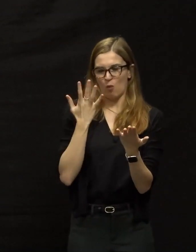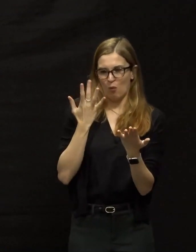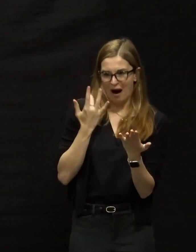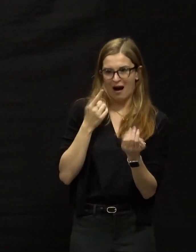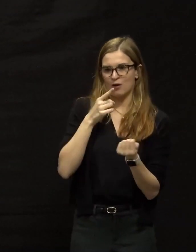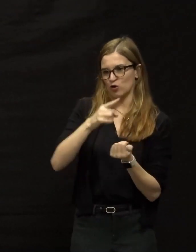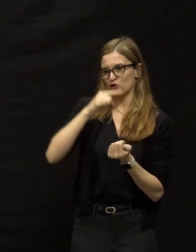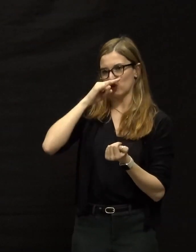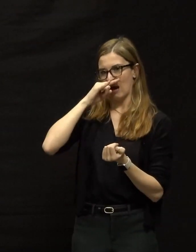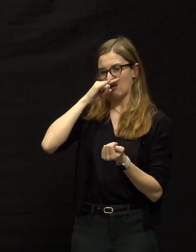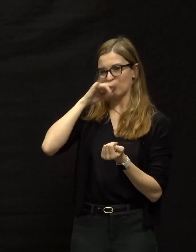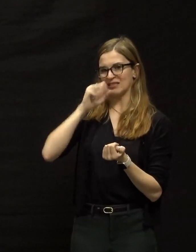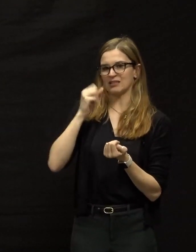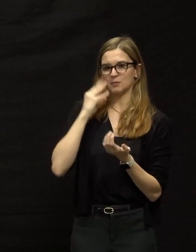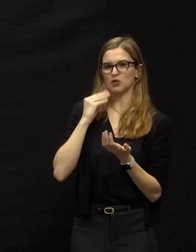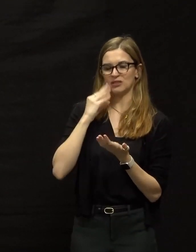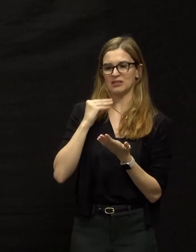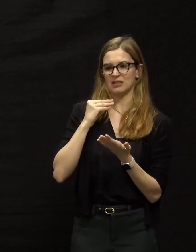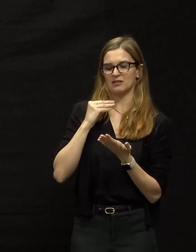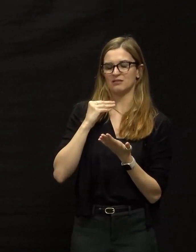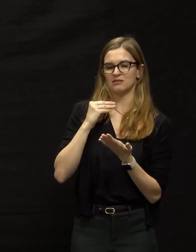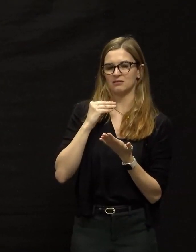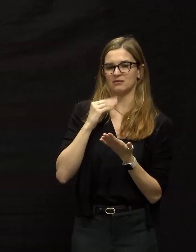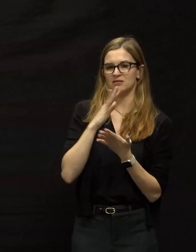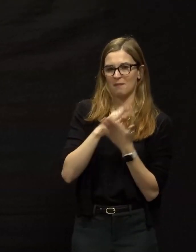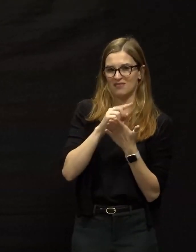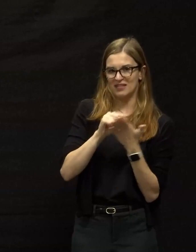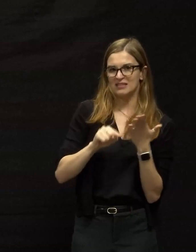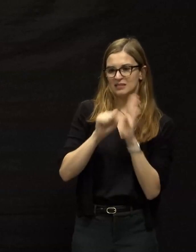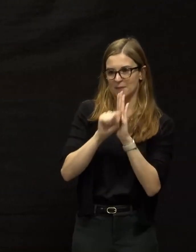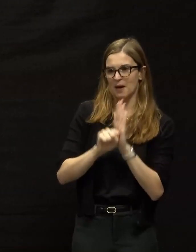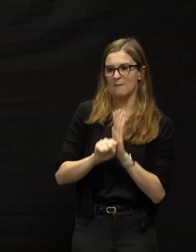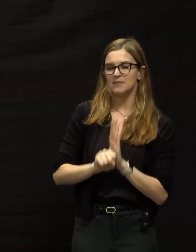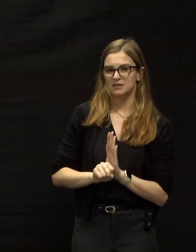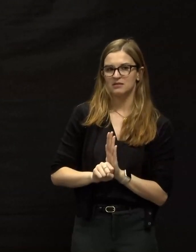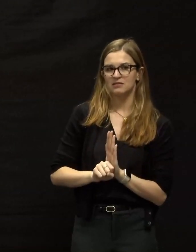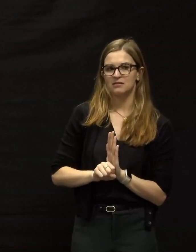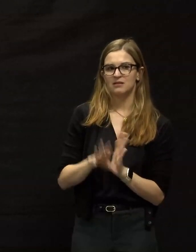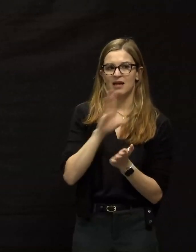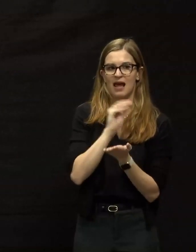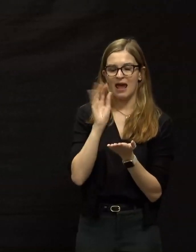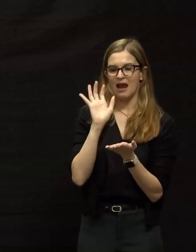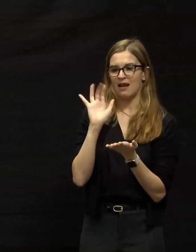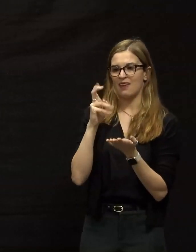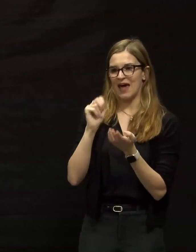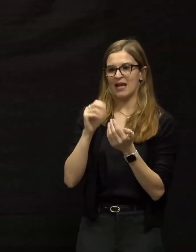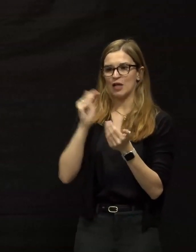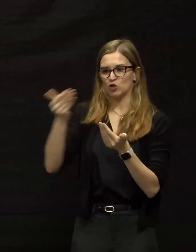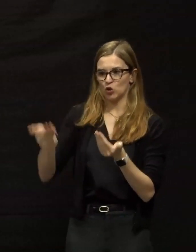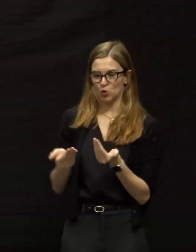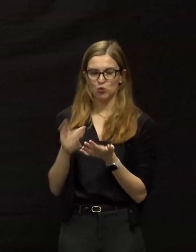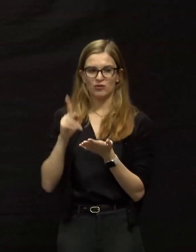help them have a better understanding of their child and that child's experience when it comes to these symptoms.